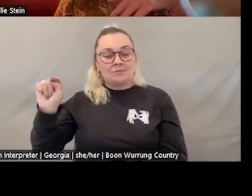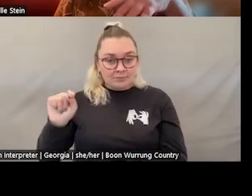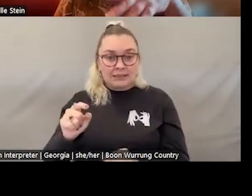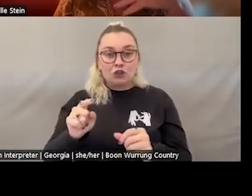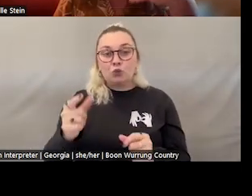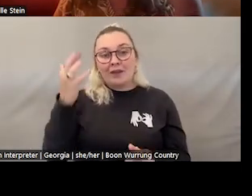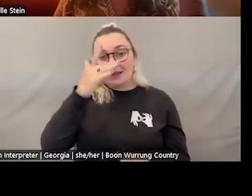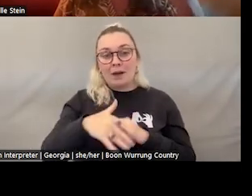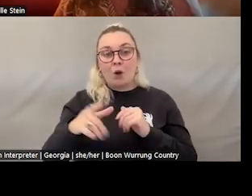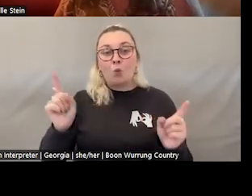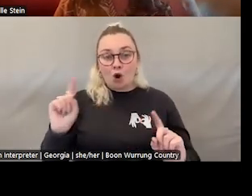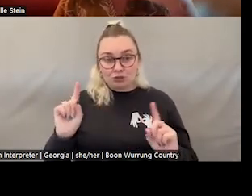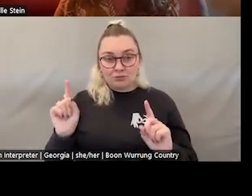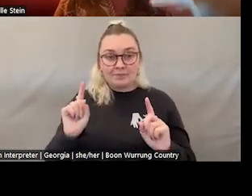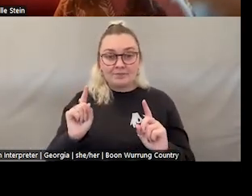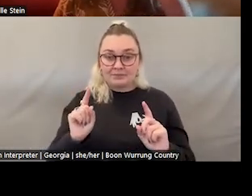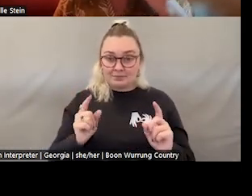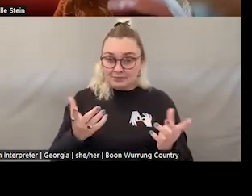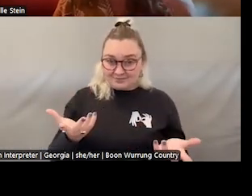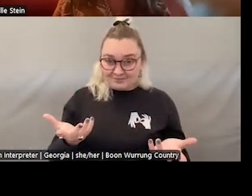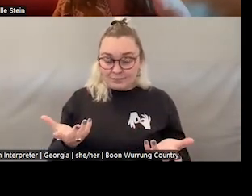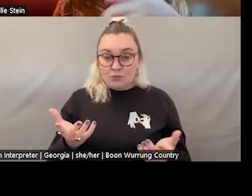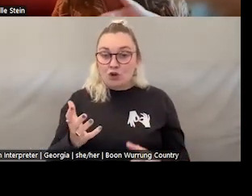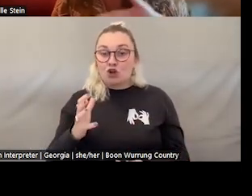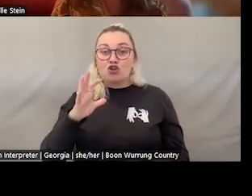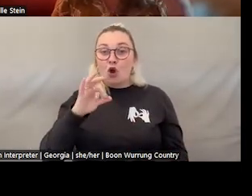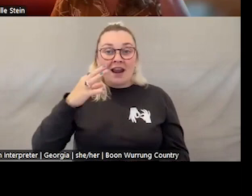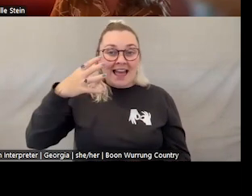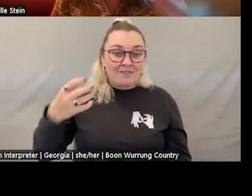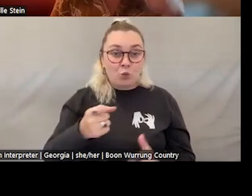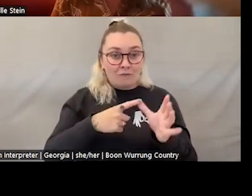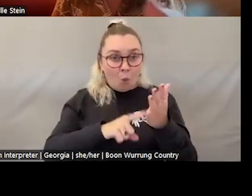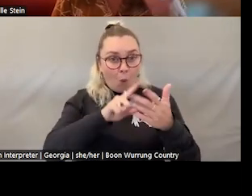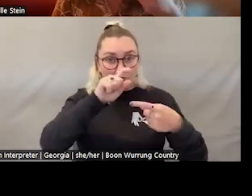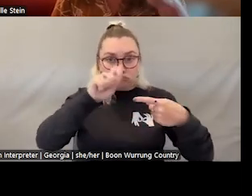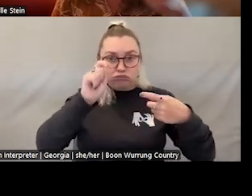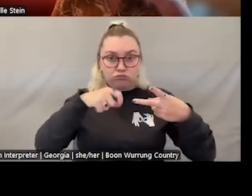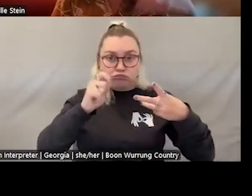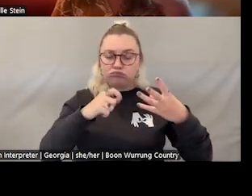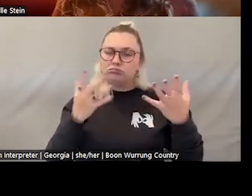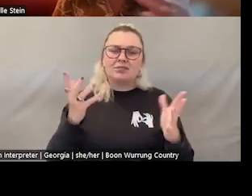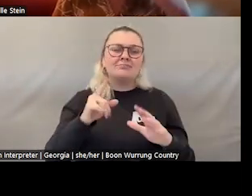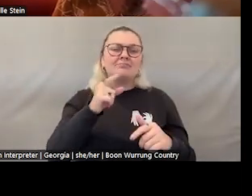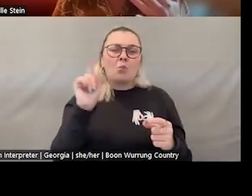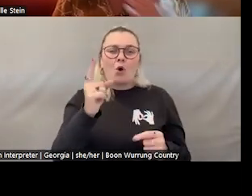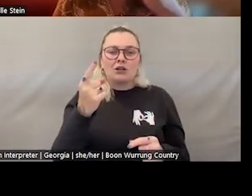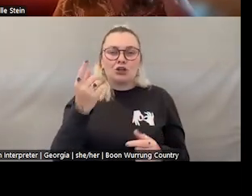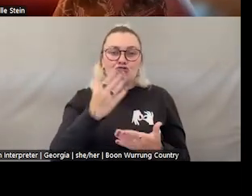about. You don't have to have all of this, obviously the things that are really helpful.